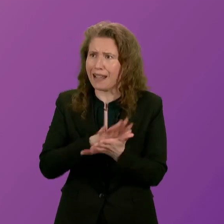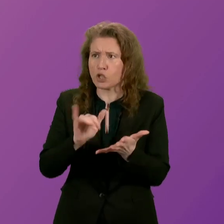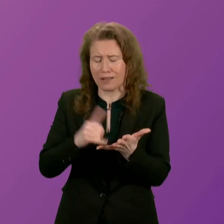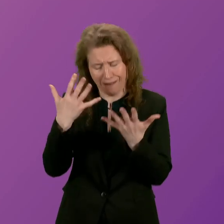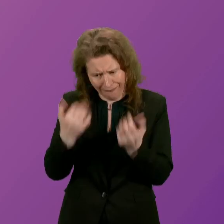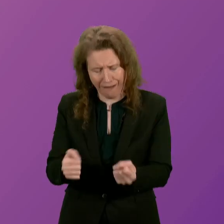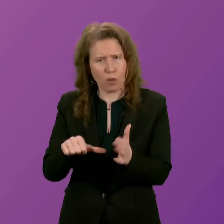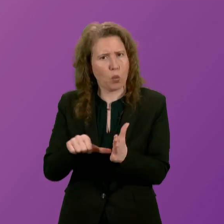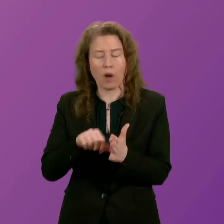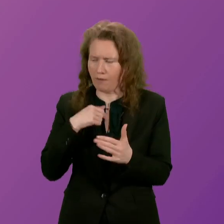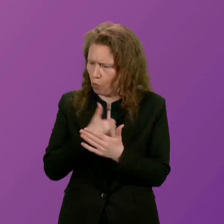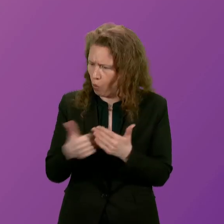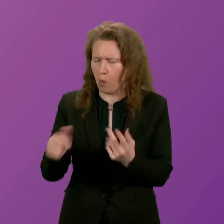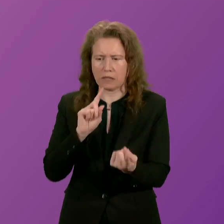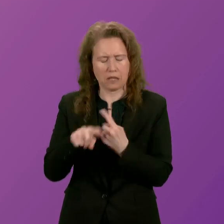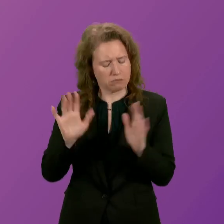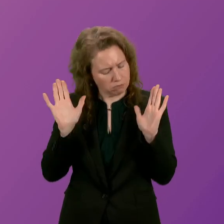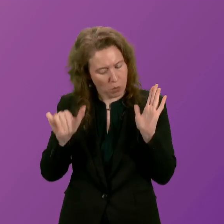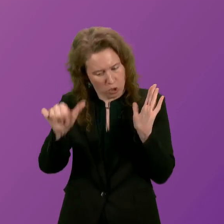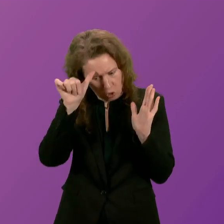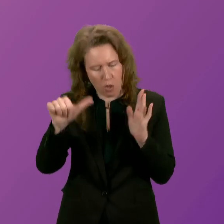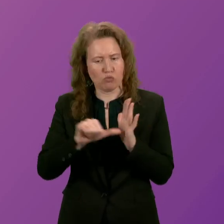which I have acknowledged in all my answers to First Minister’s questions.